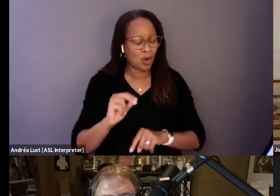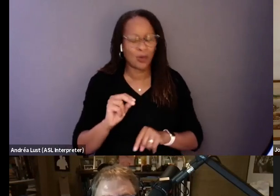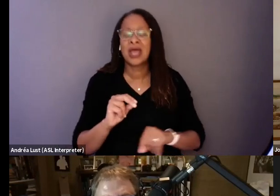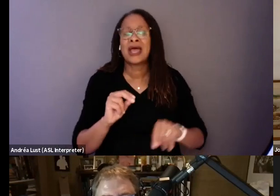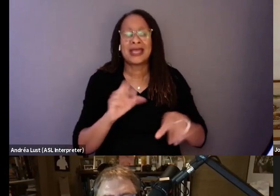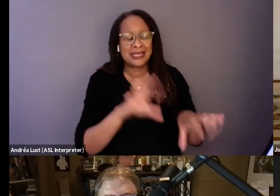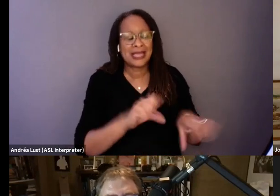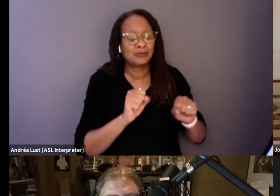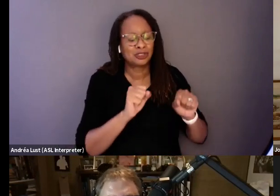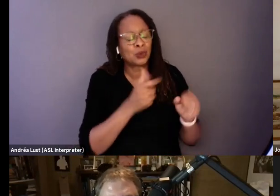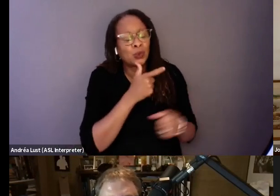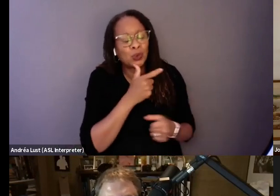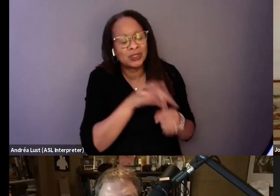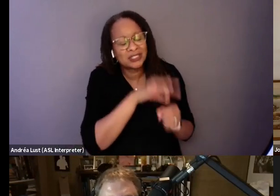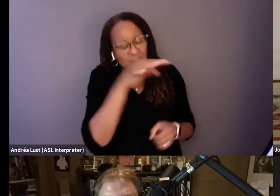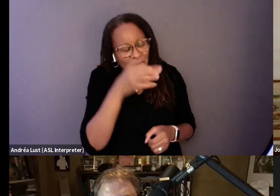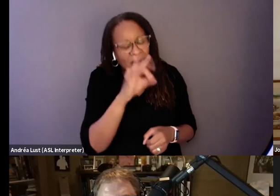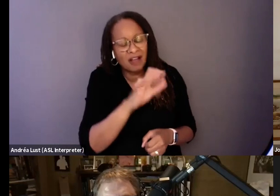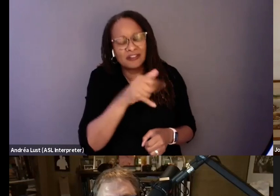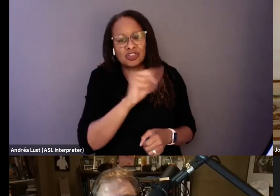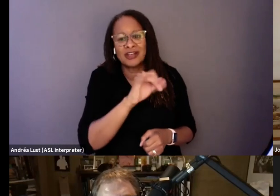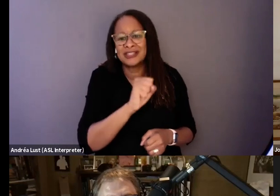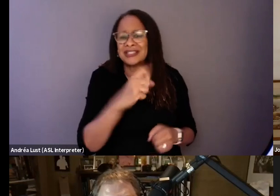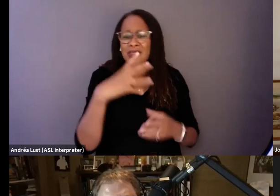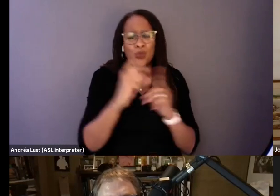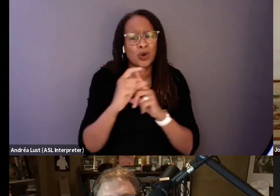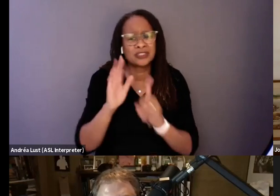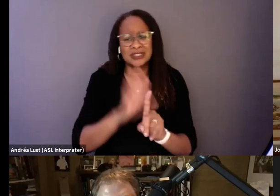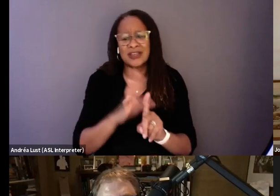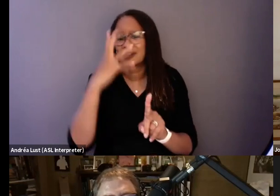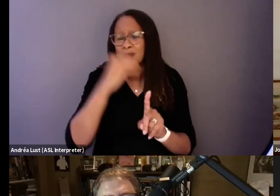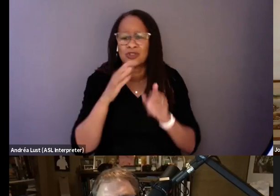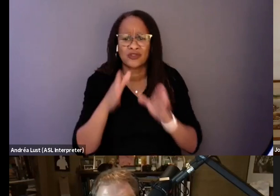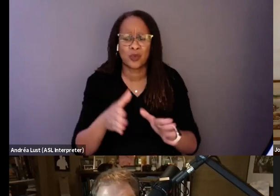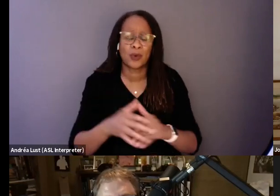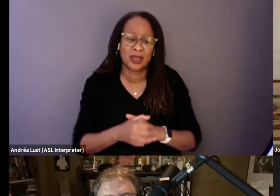He captured the spirit of the words in such a beautiful way and that, those, that language